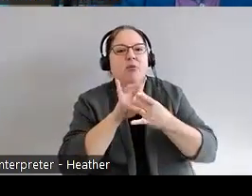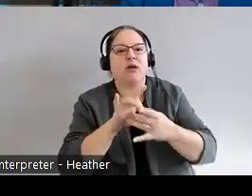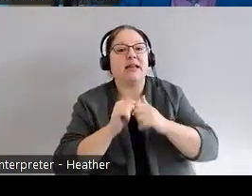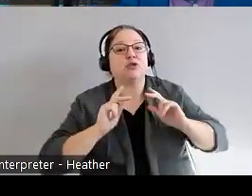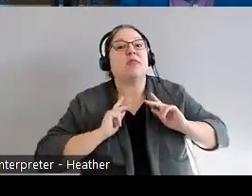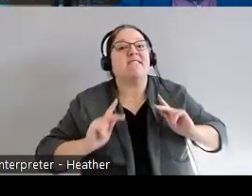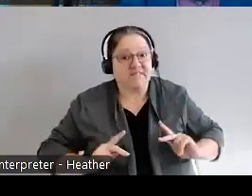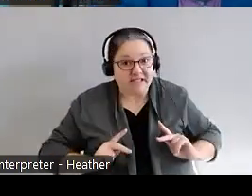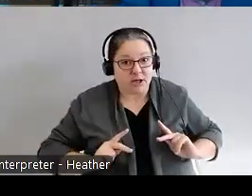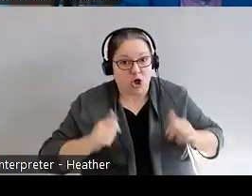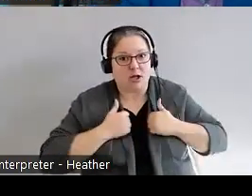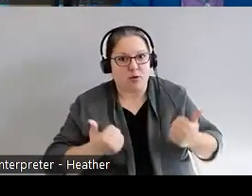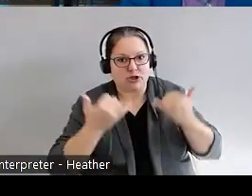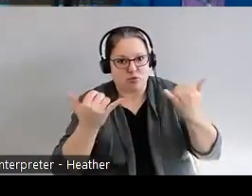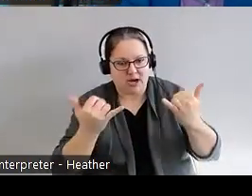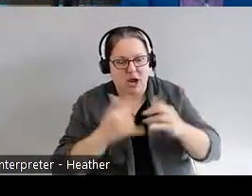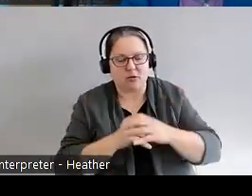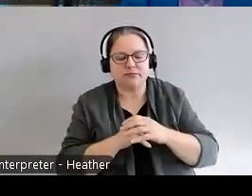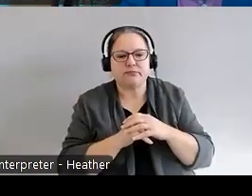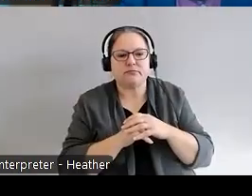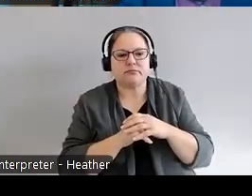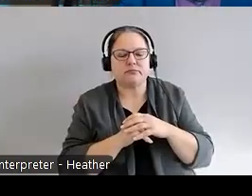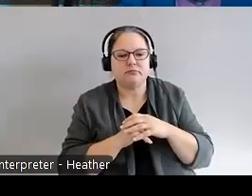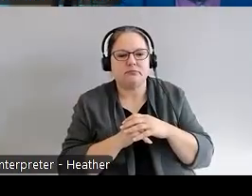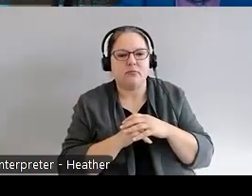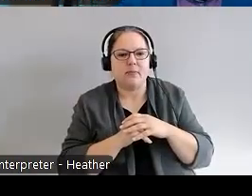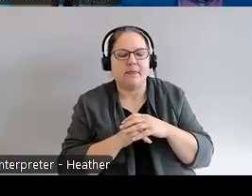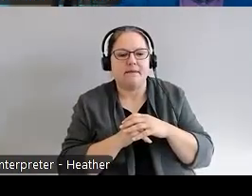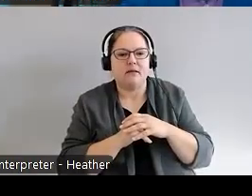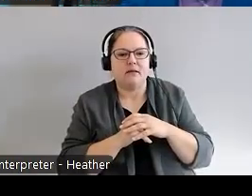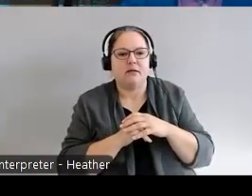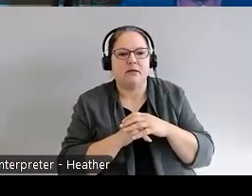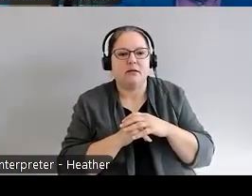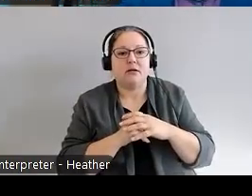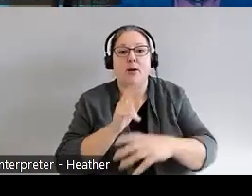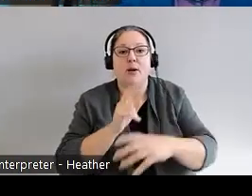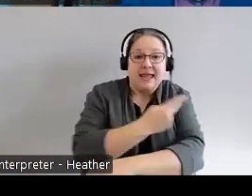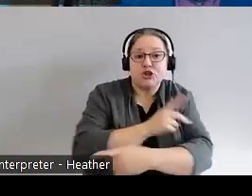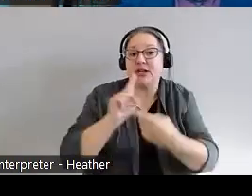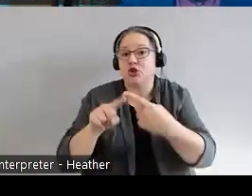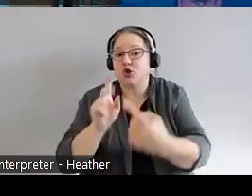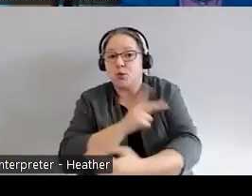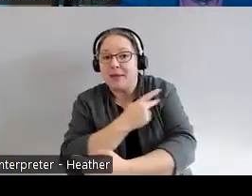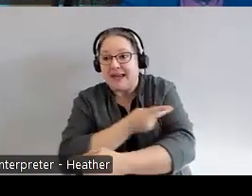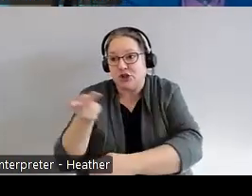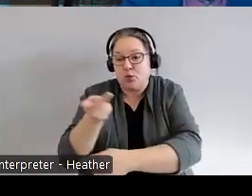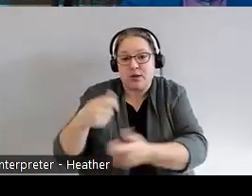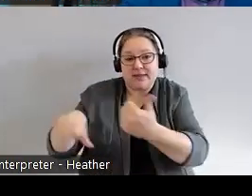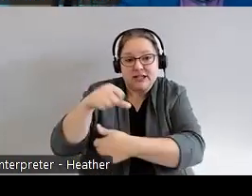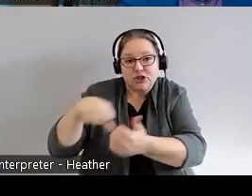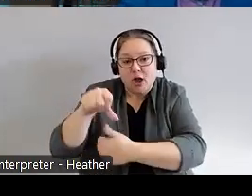in this case uh including um uh patient to patient injury uh from assault or patient to staff injury,